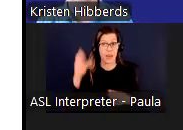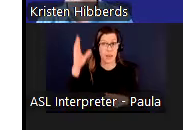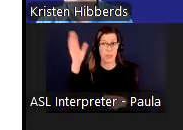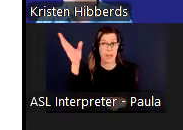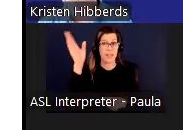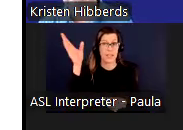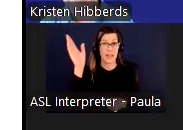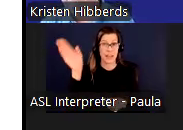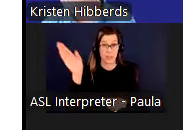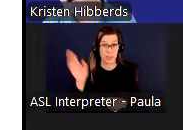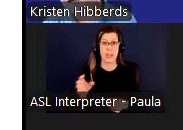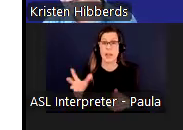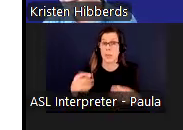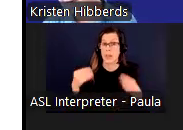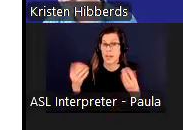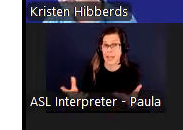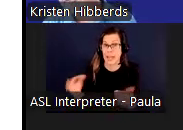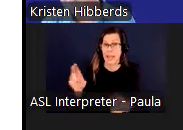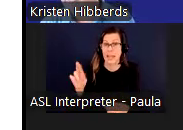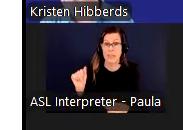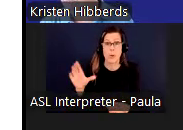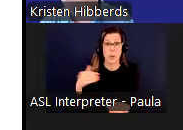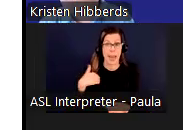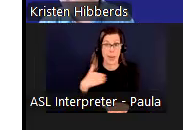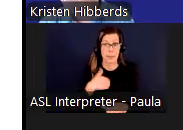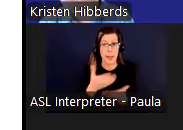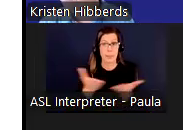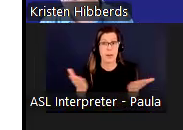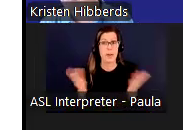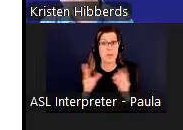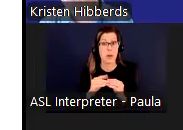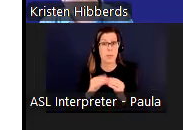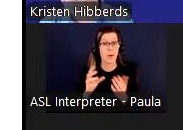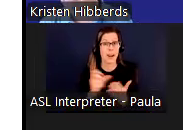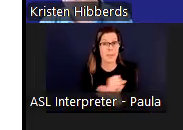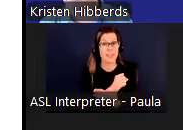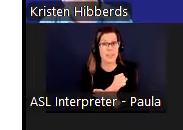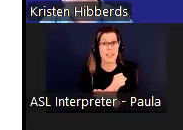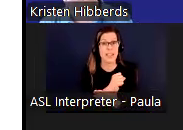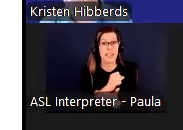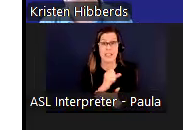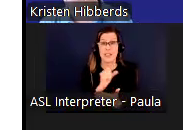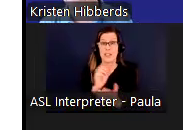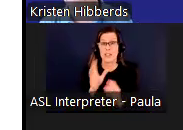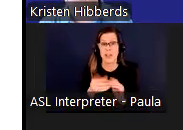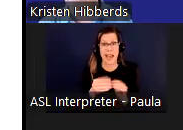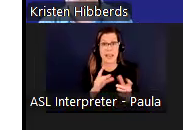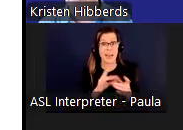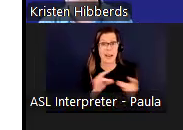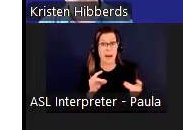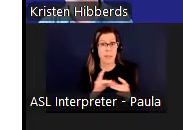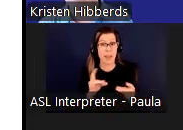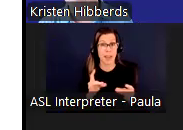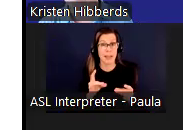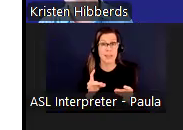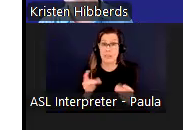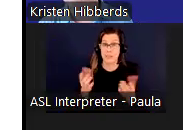I just want to give RAC members one more opportunity to put any comments on the